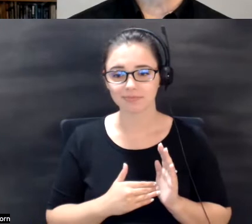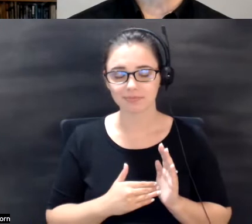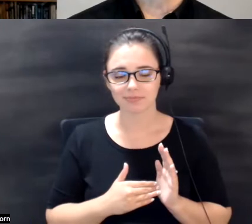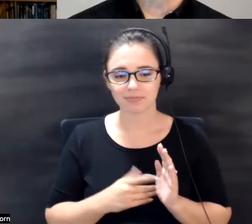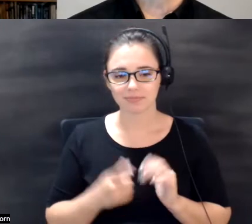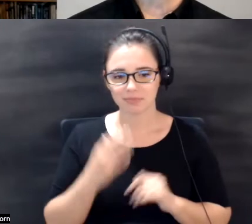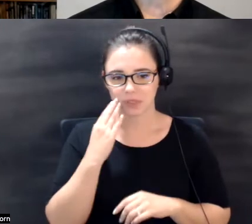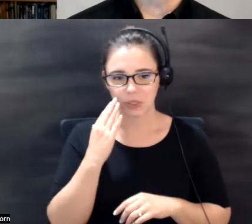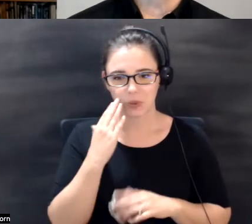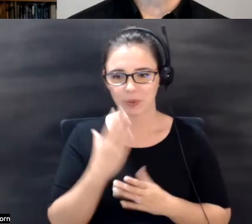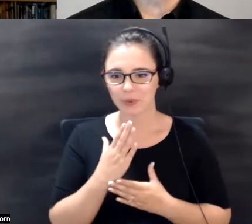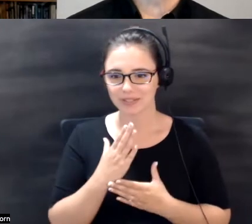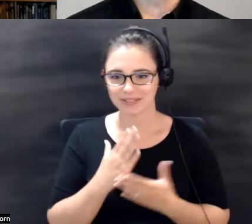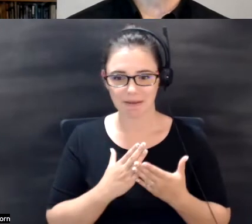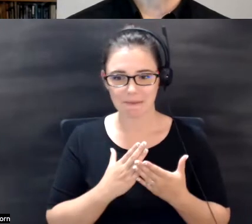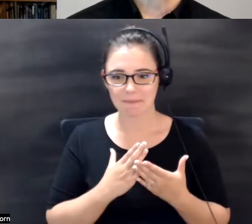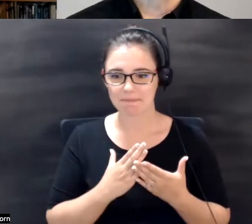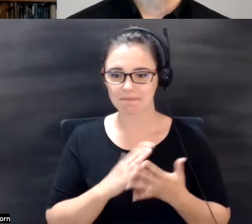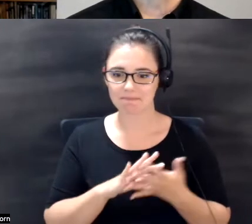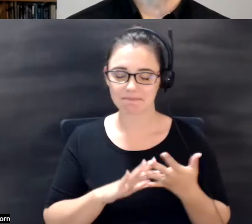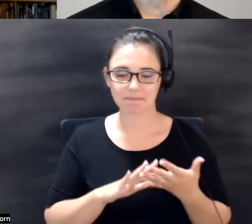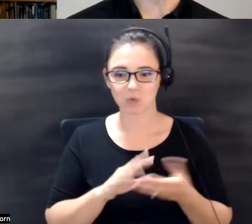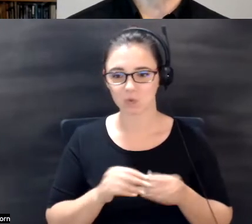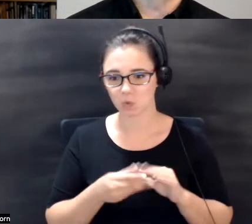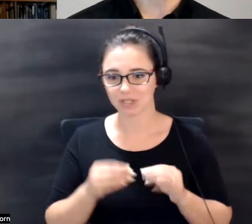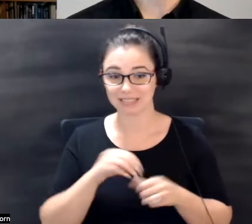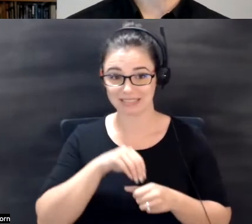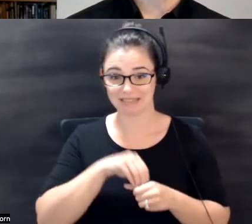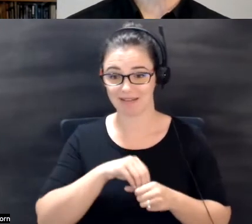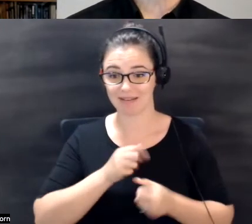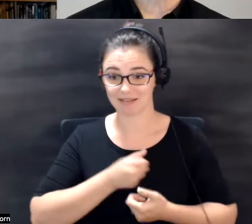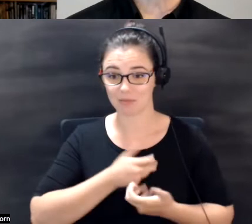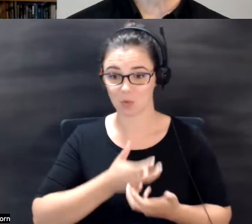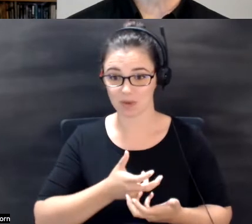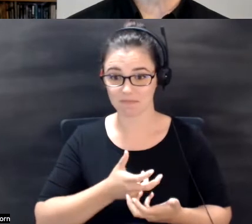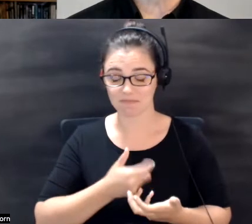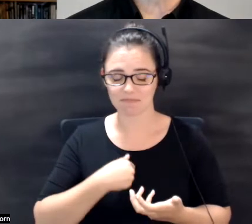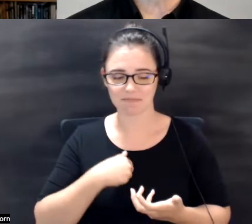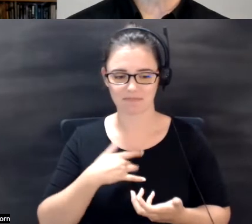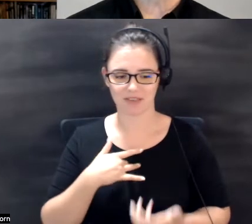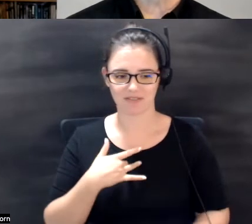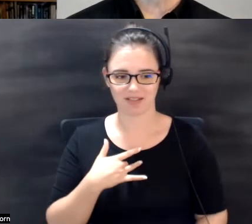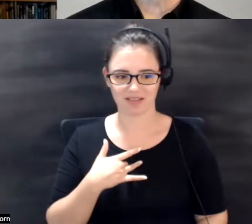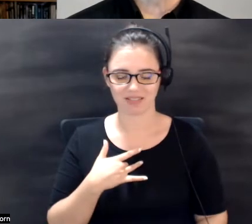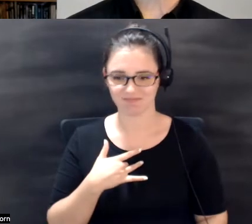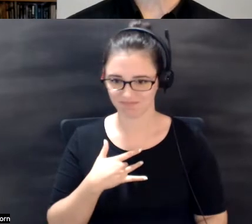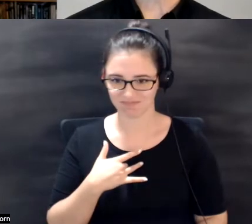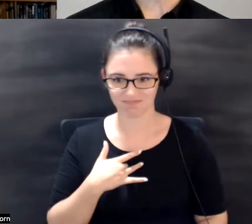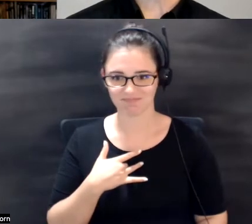some of some of the stories in the poems, I just I just felt like they had they had to be said.